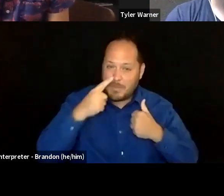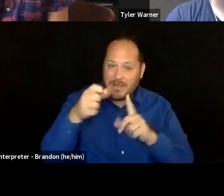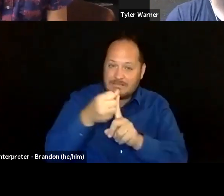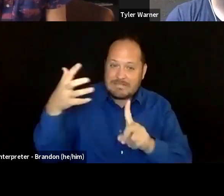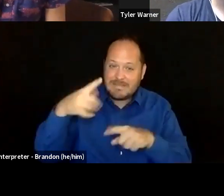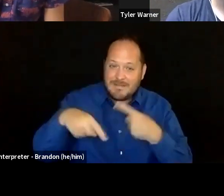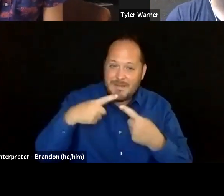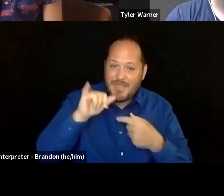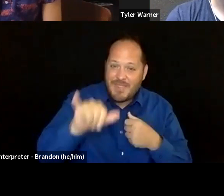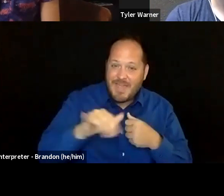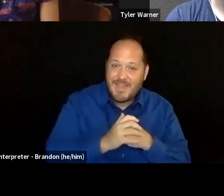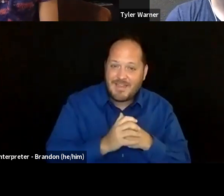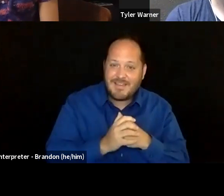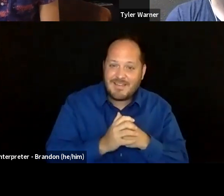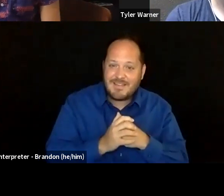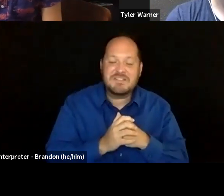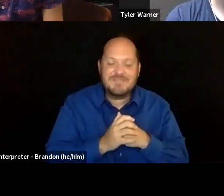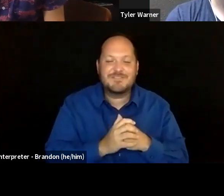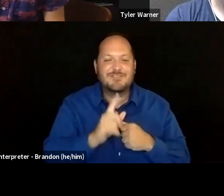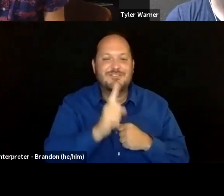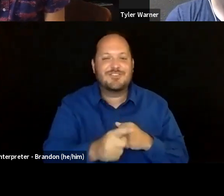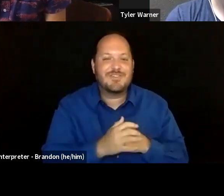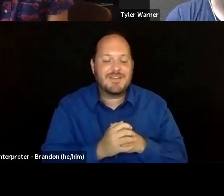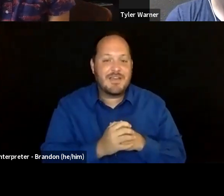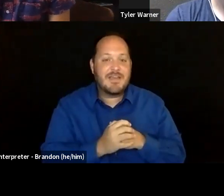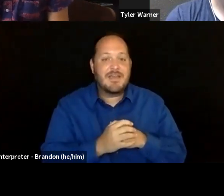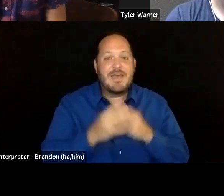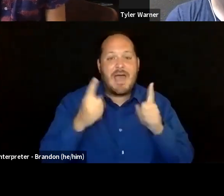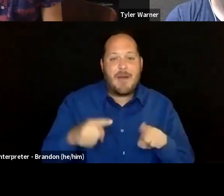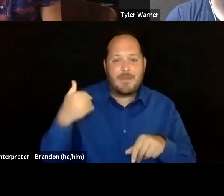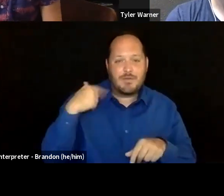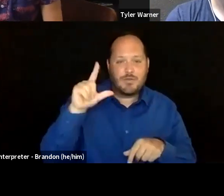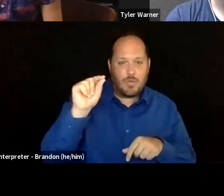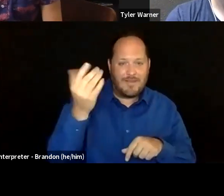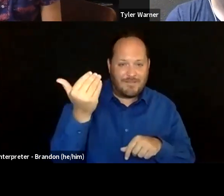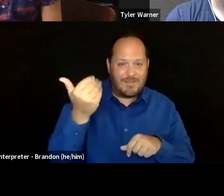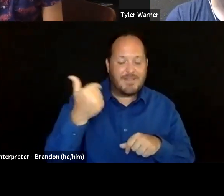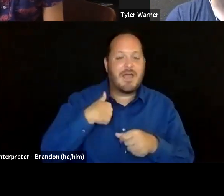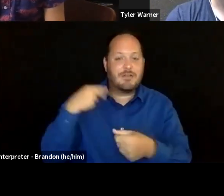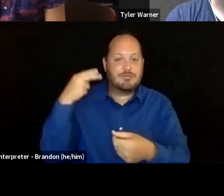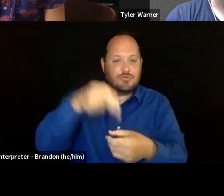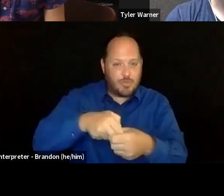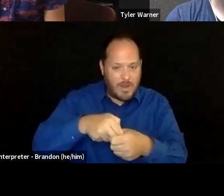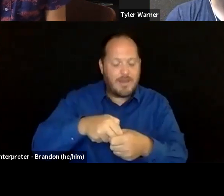relationships between Black and Asian communities both in Portland and beyond that.